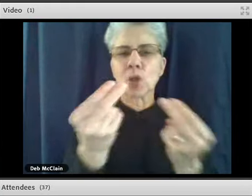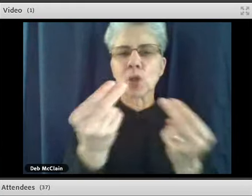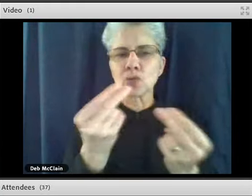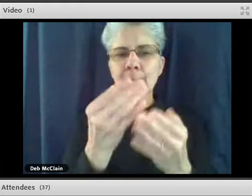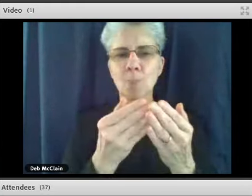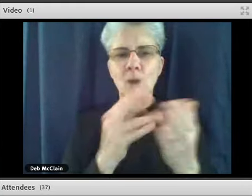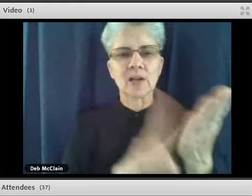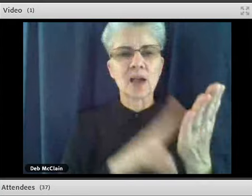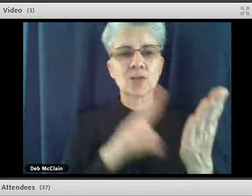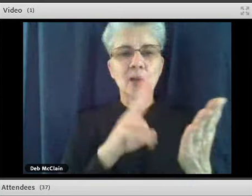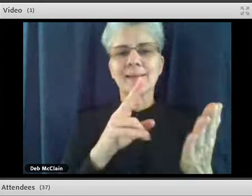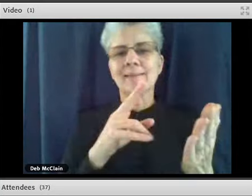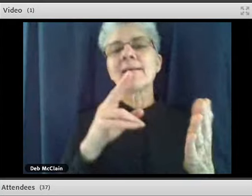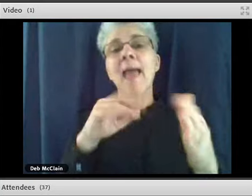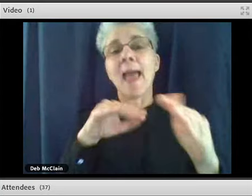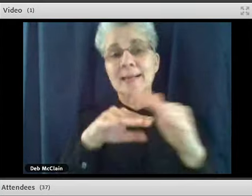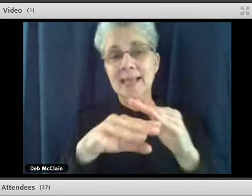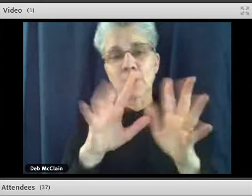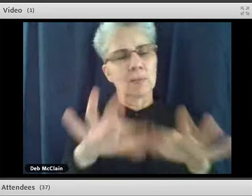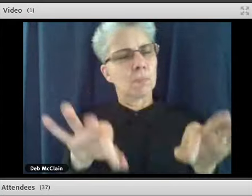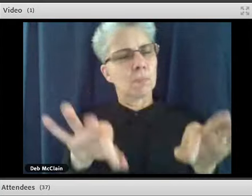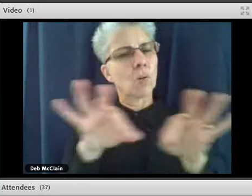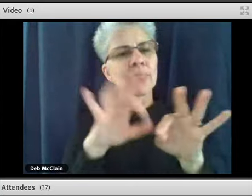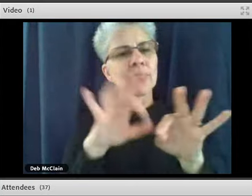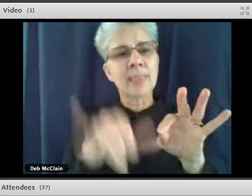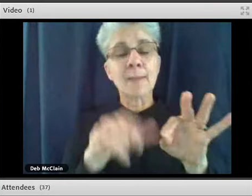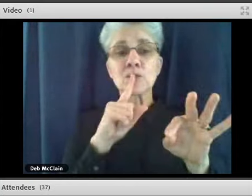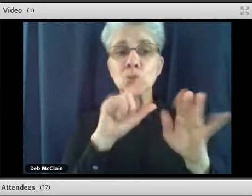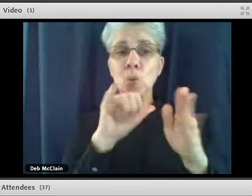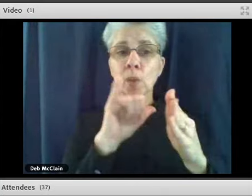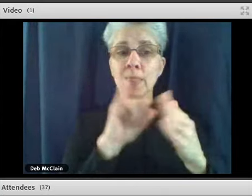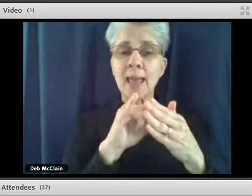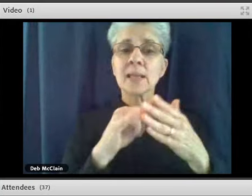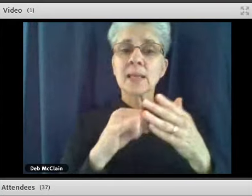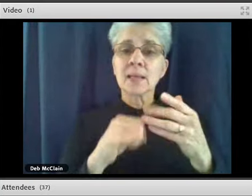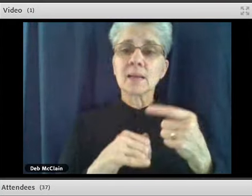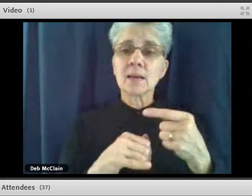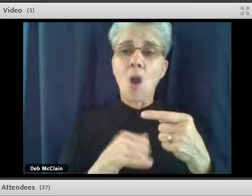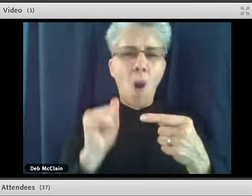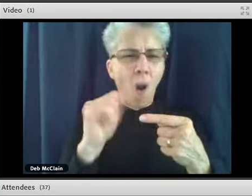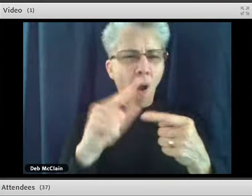and negotiating part of your contract that accessibility is very important.